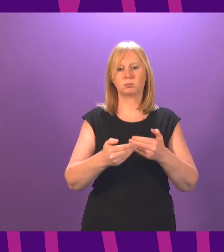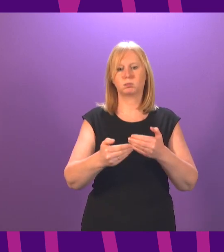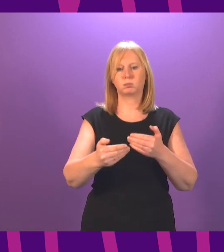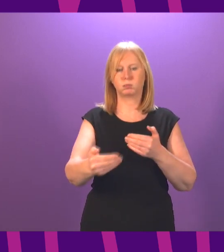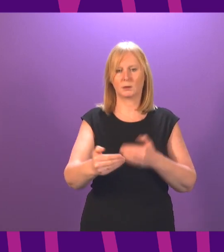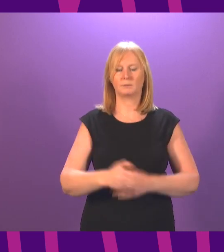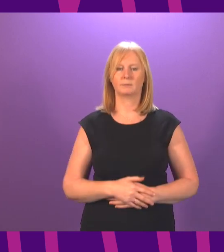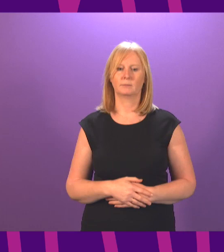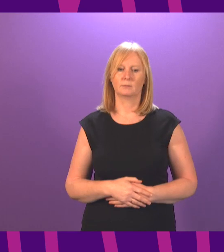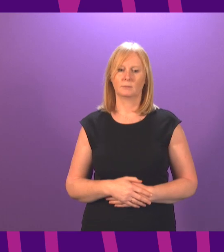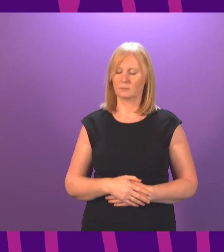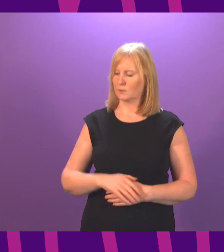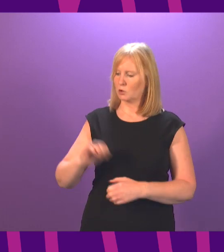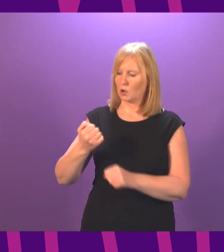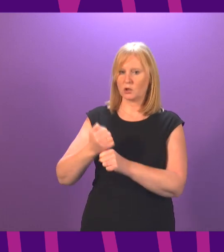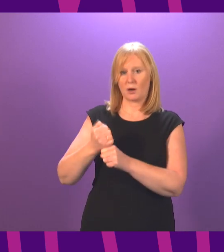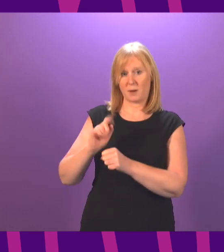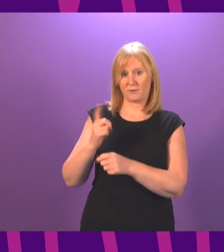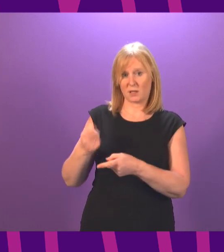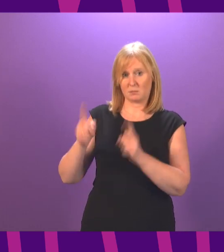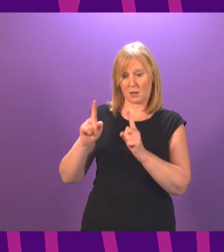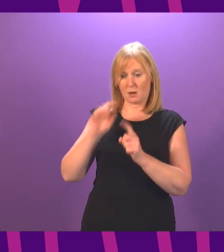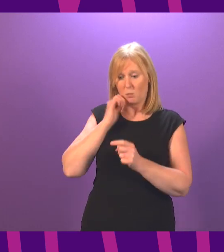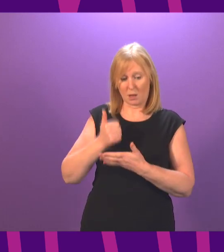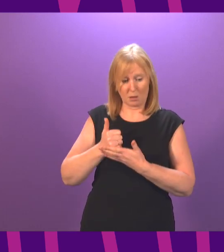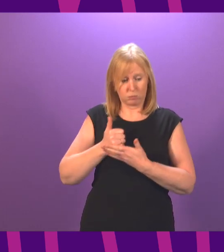What more will the First Minister and the Scottish Government do to support low-income